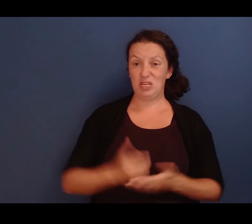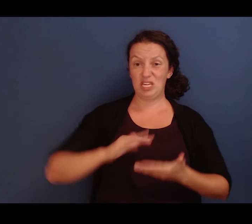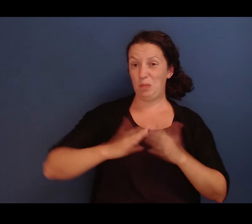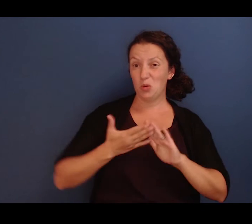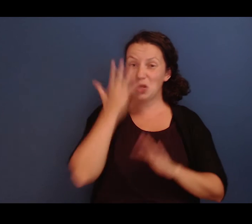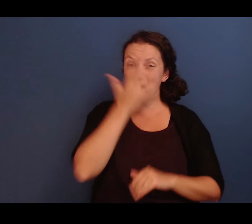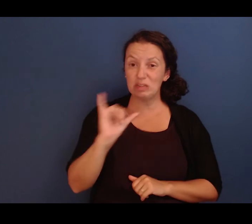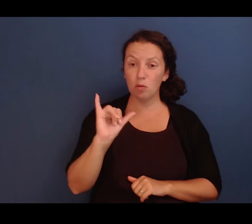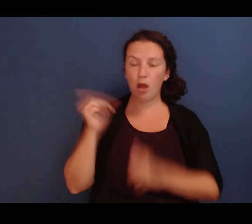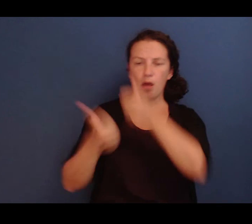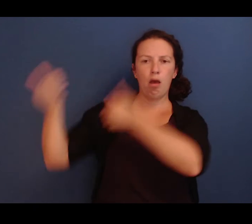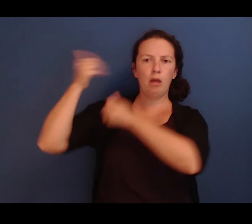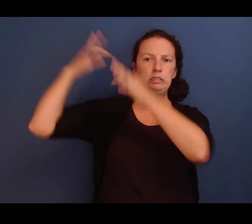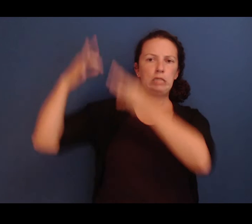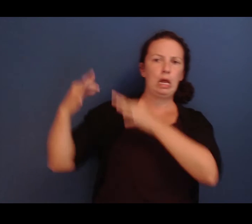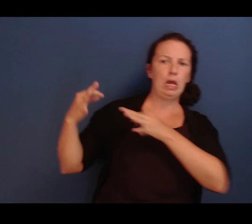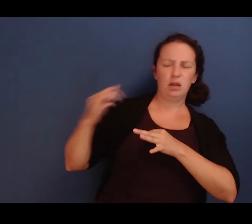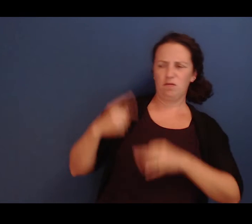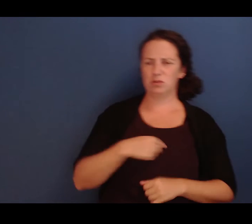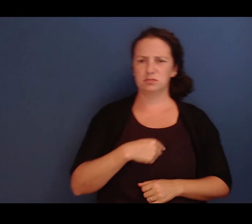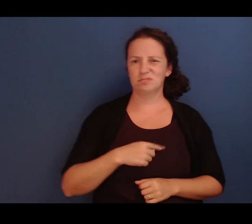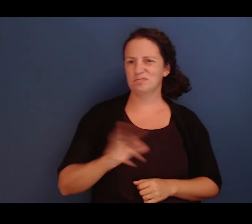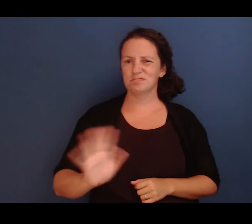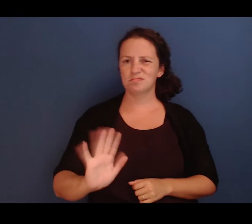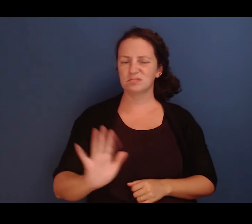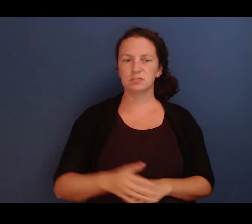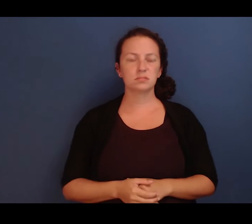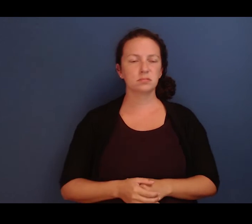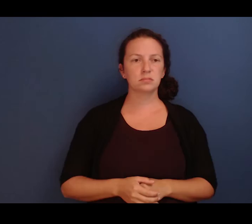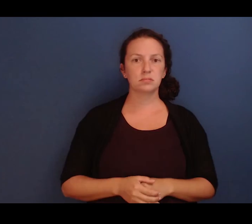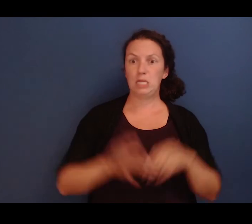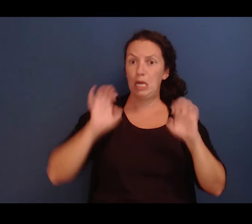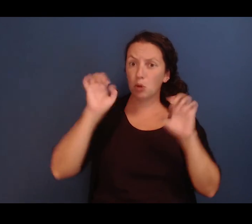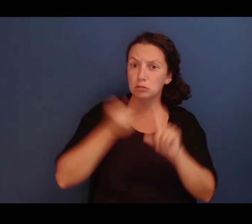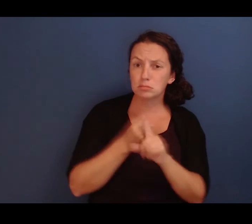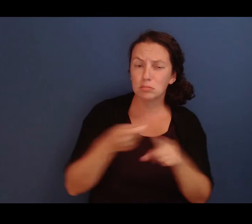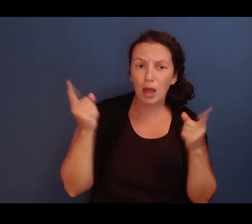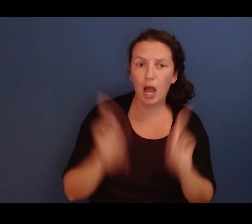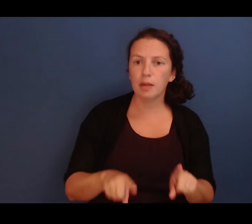made about us, without us. An emergency is not a good reason to exclude stakeholders,